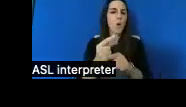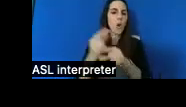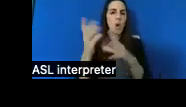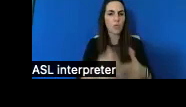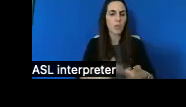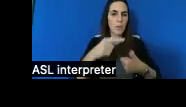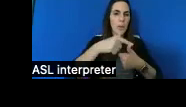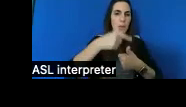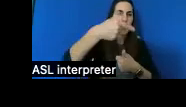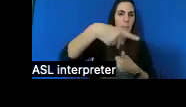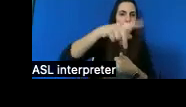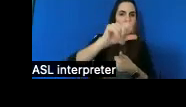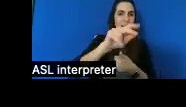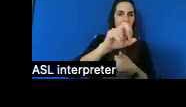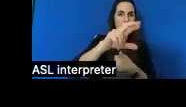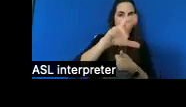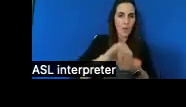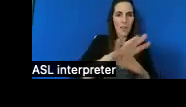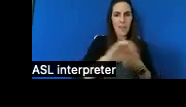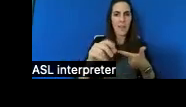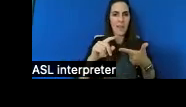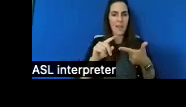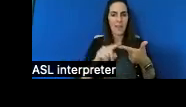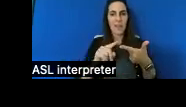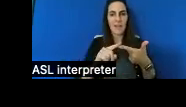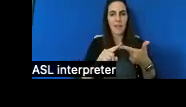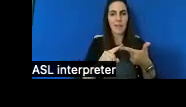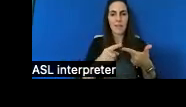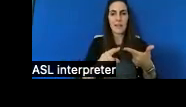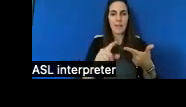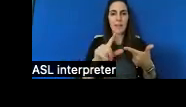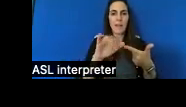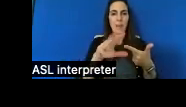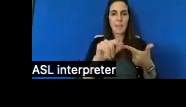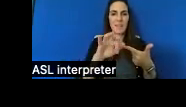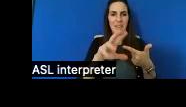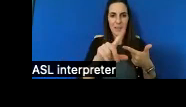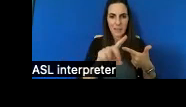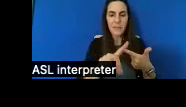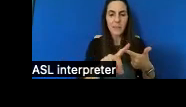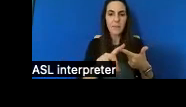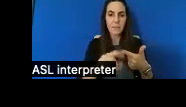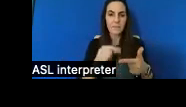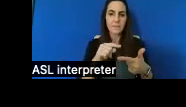designed for the elderly now if you have a child that is severely disabled that is you know in a